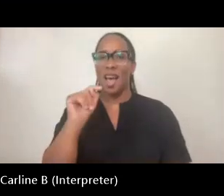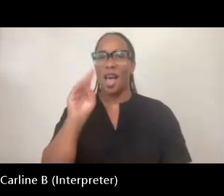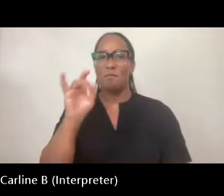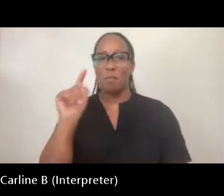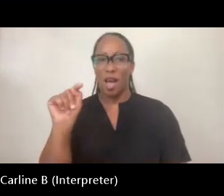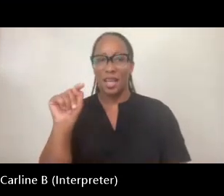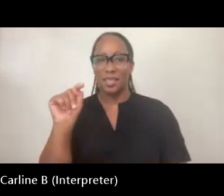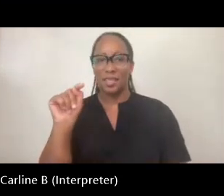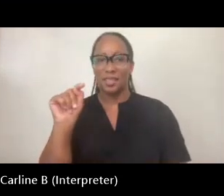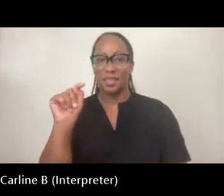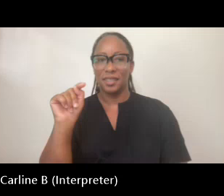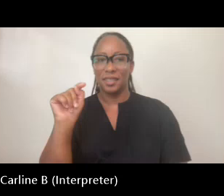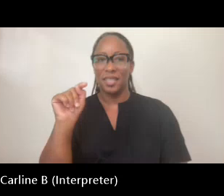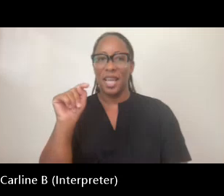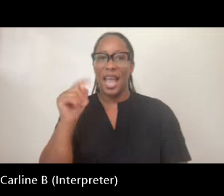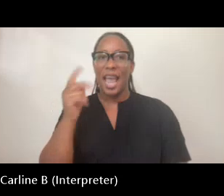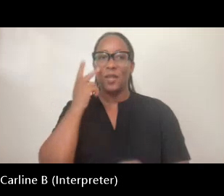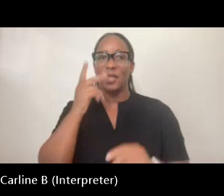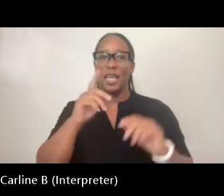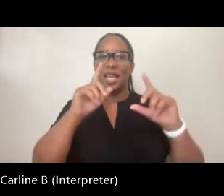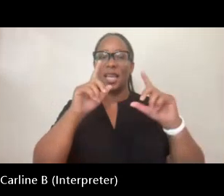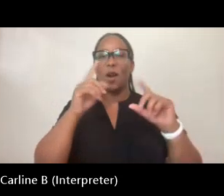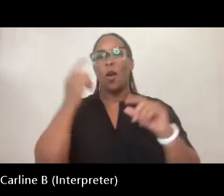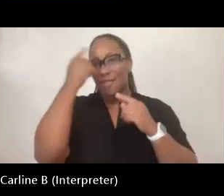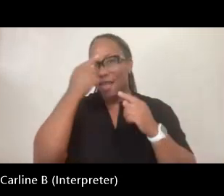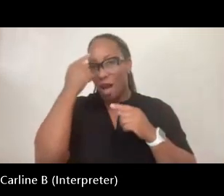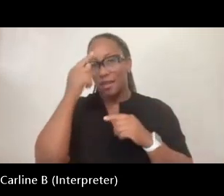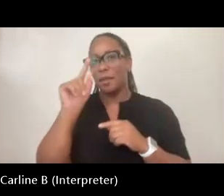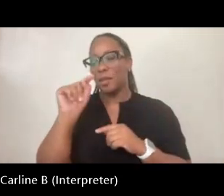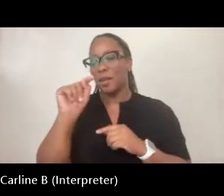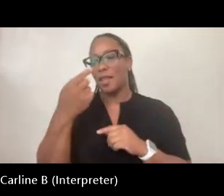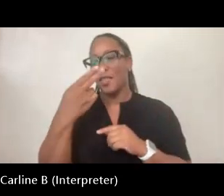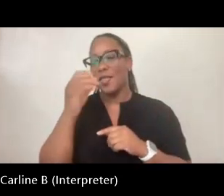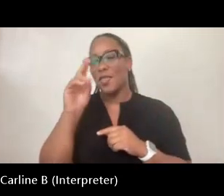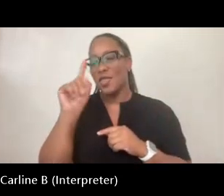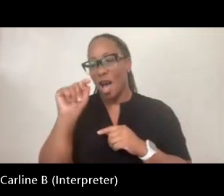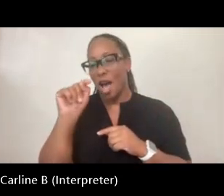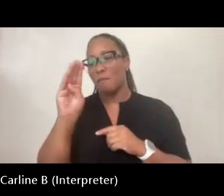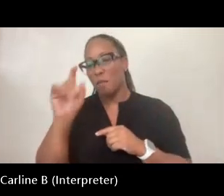And on this slide is a screenshot from Thoughtbot's website and their tagline is